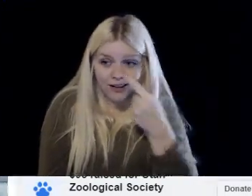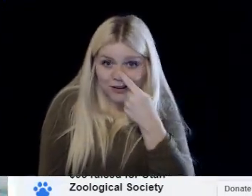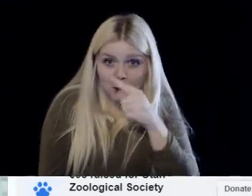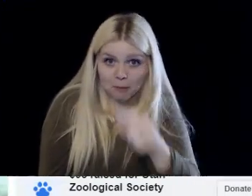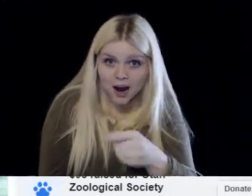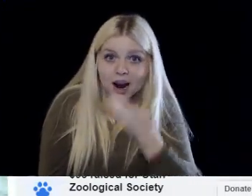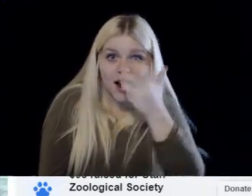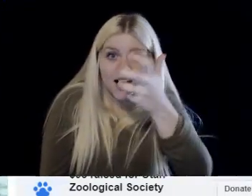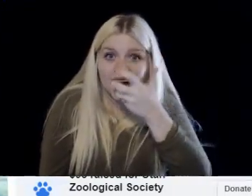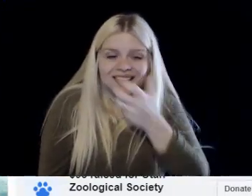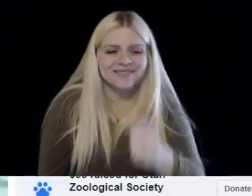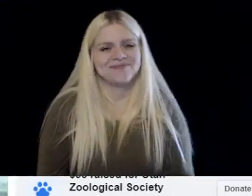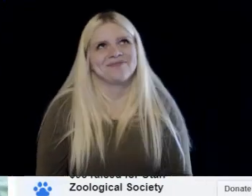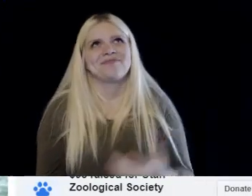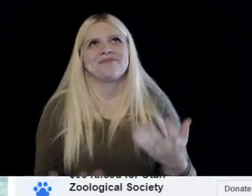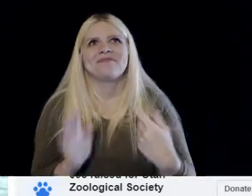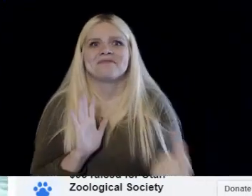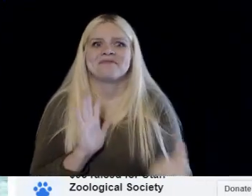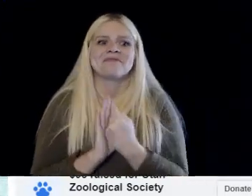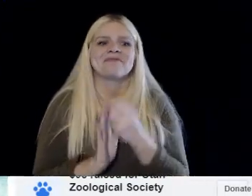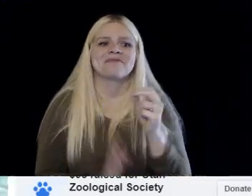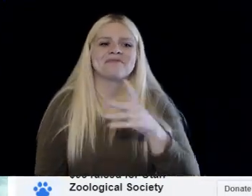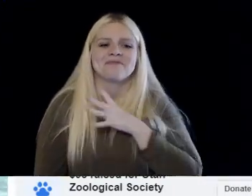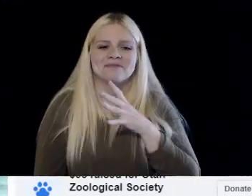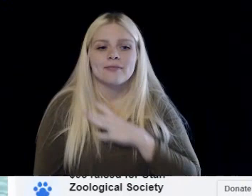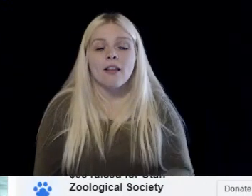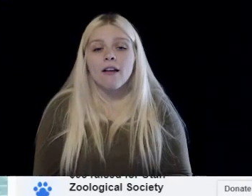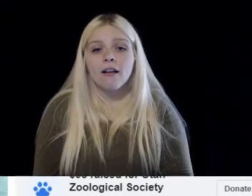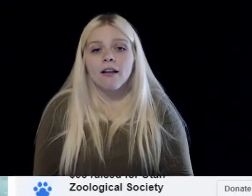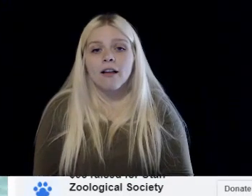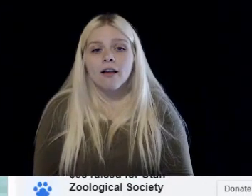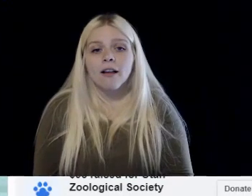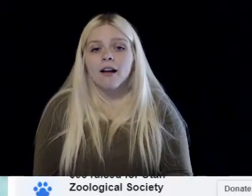calling me out. Alright, let's see. We've had a couple other good questions come in.